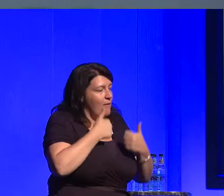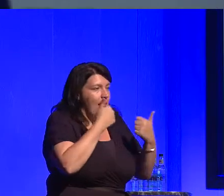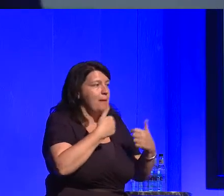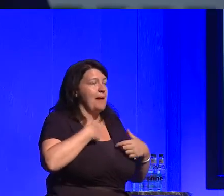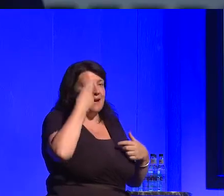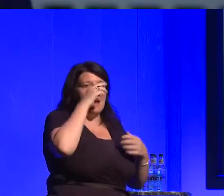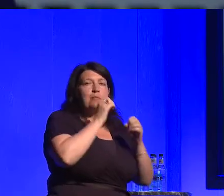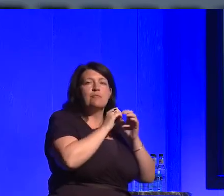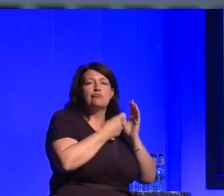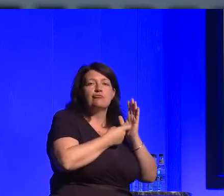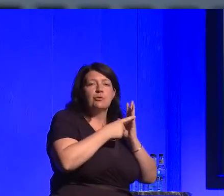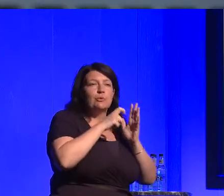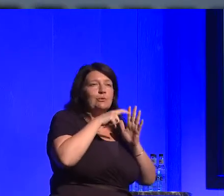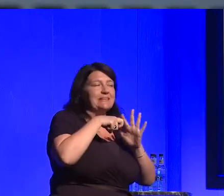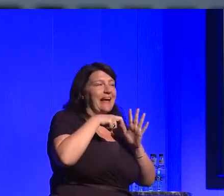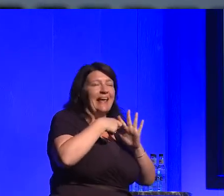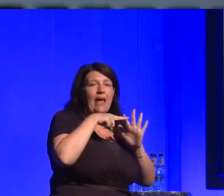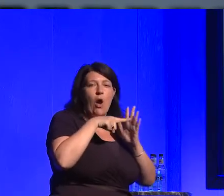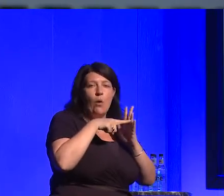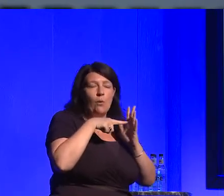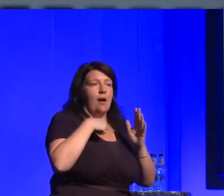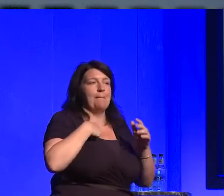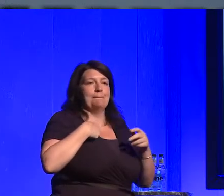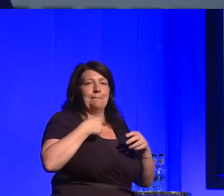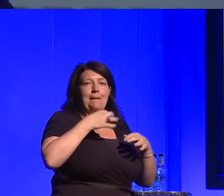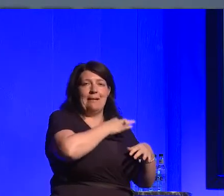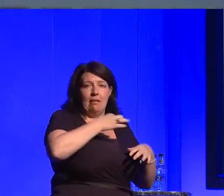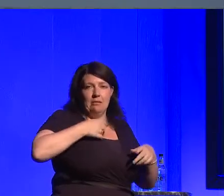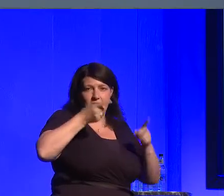My name is Bruce Keogh; I am the Medical Director.